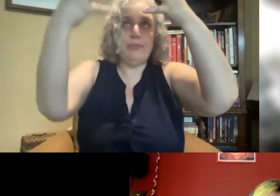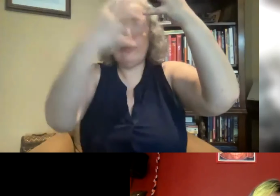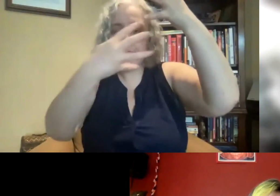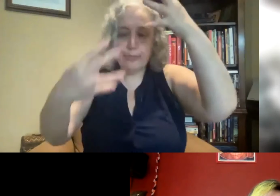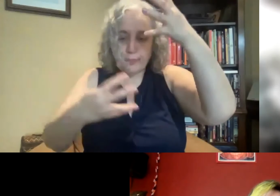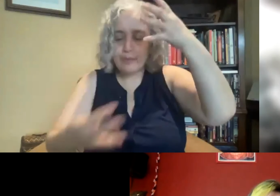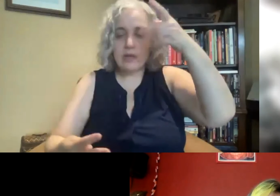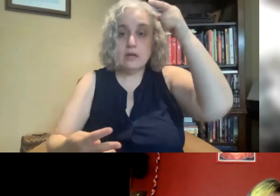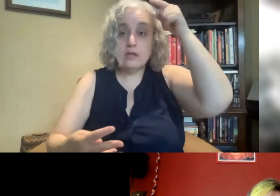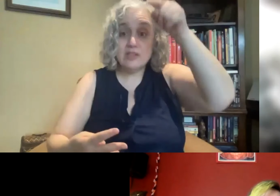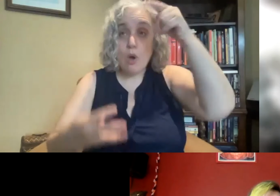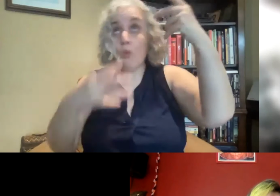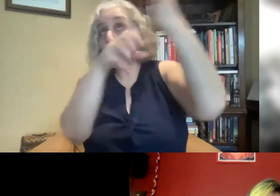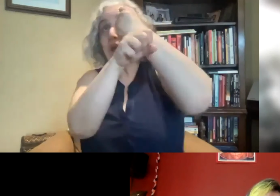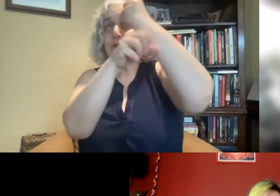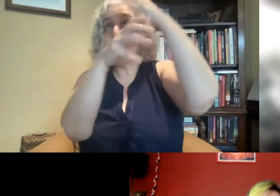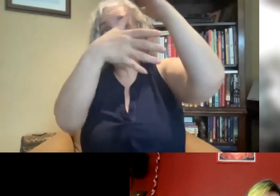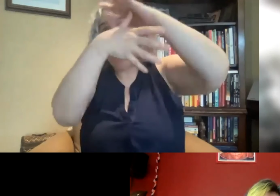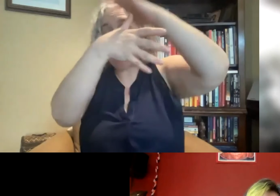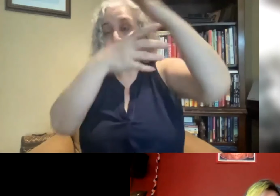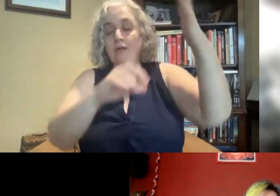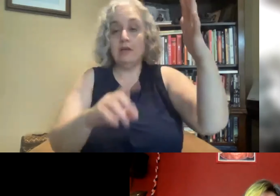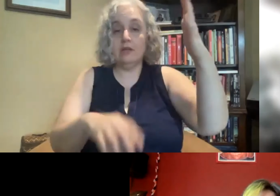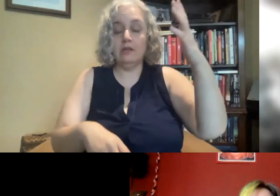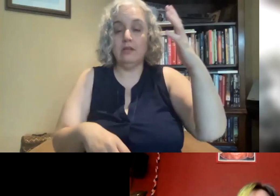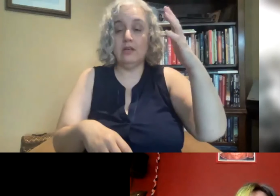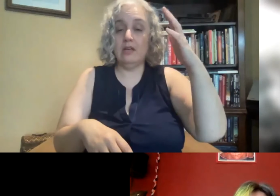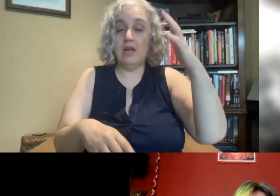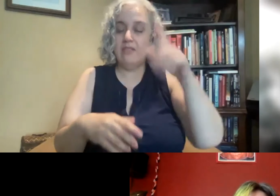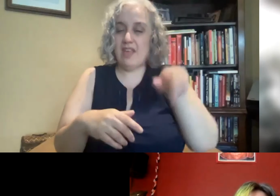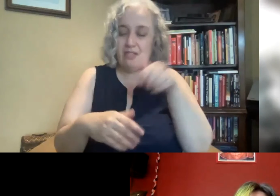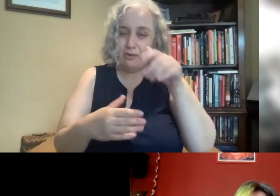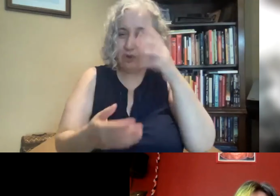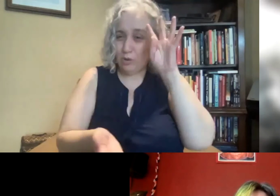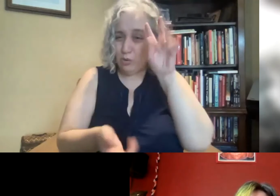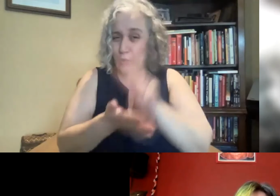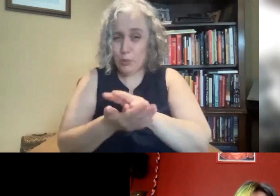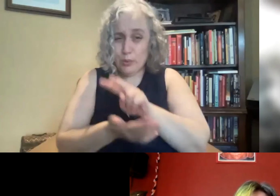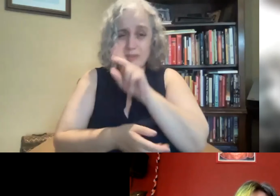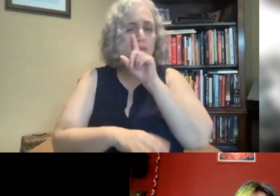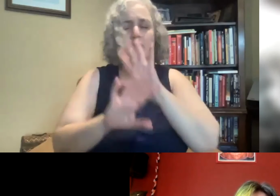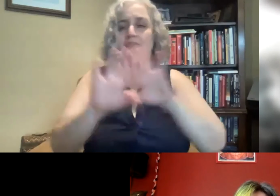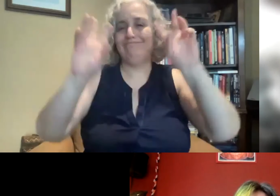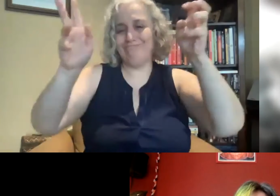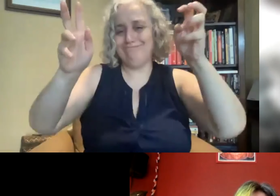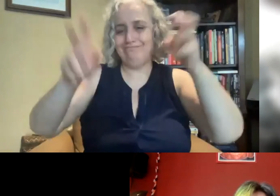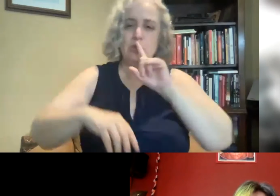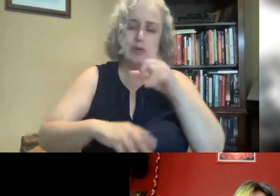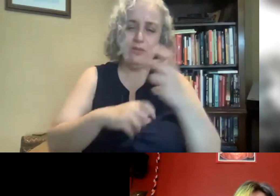the rest are losers or less than the winner. In this complex terrain,